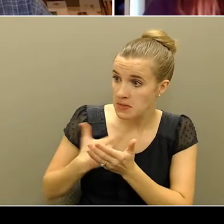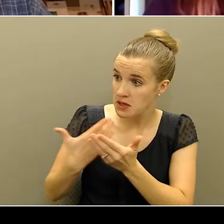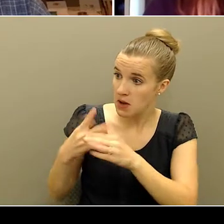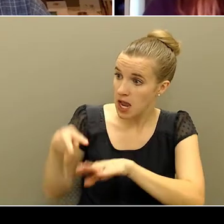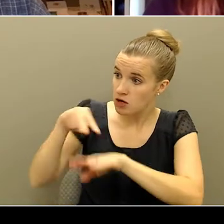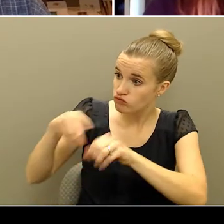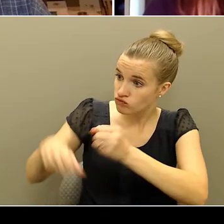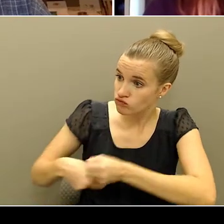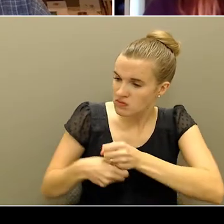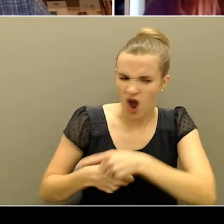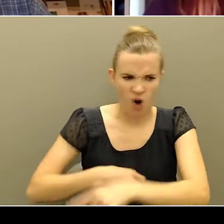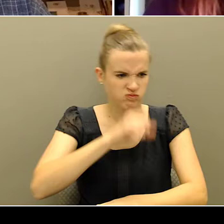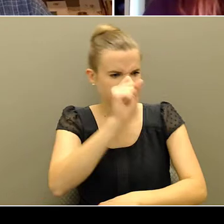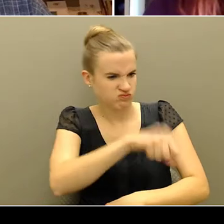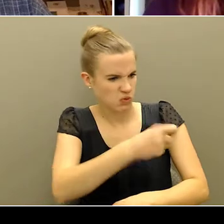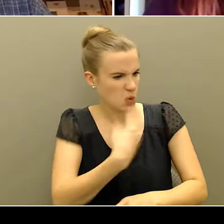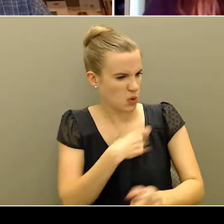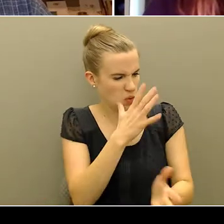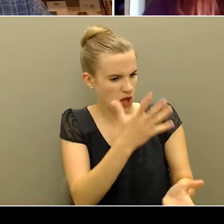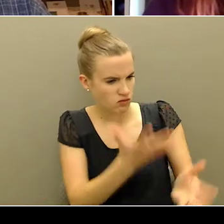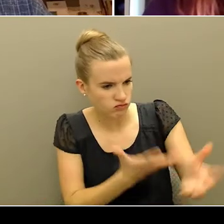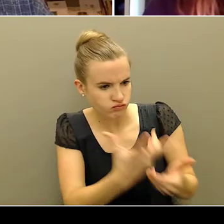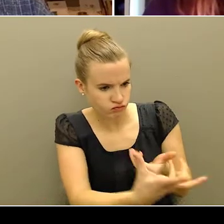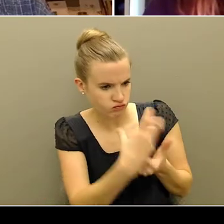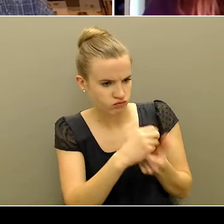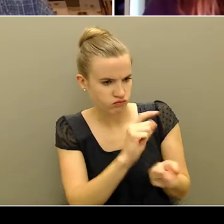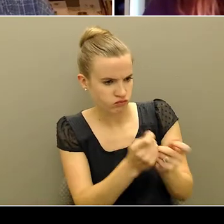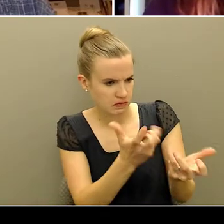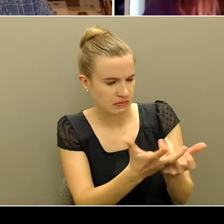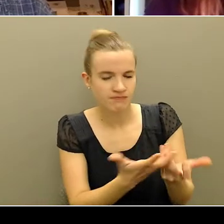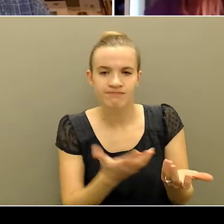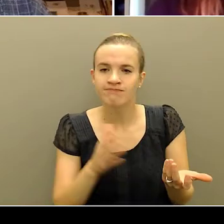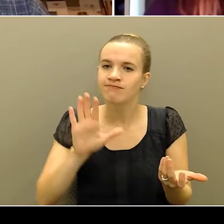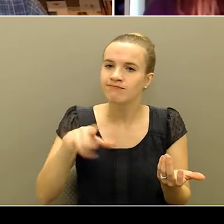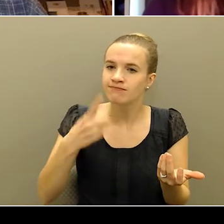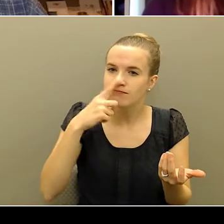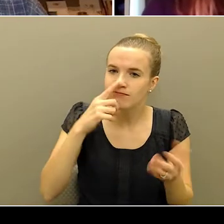company, you know what, how do you start that conversation with them? You know to